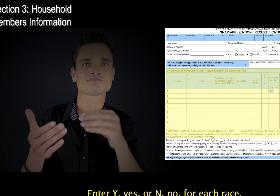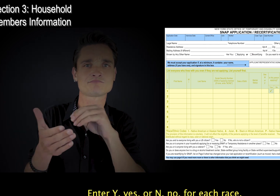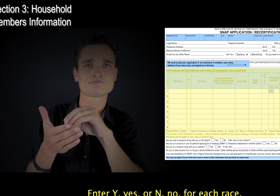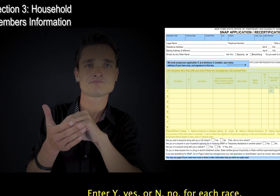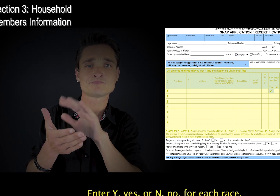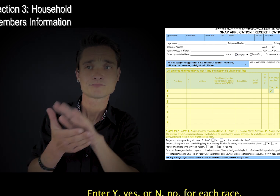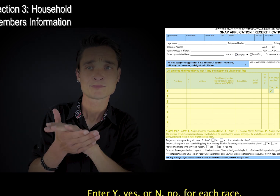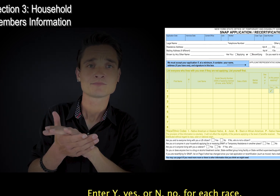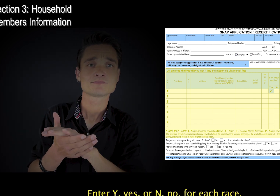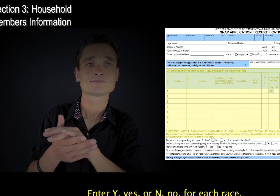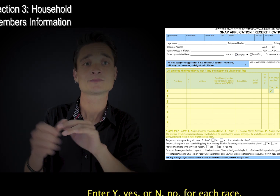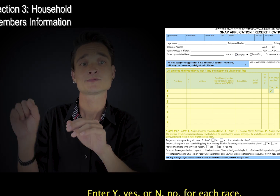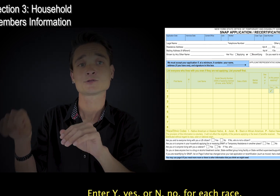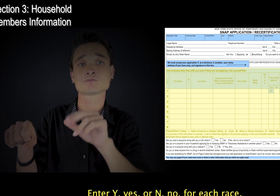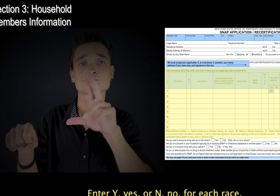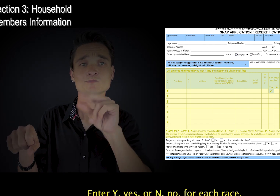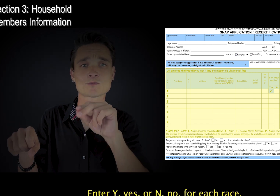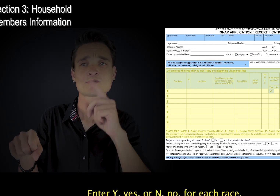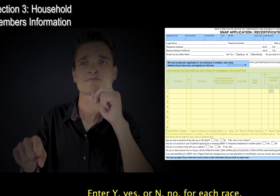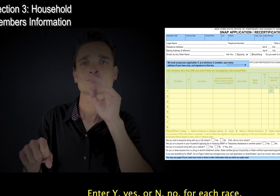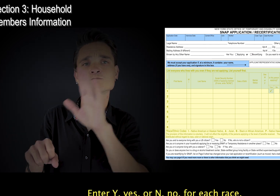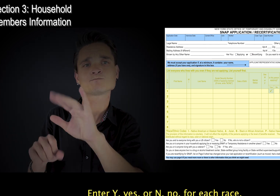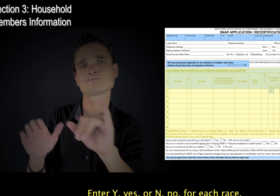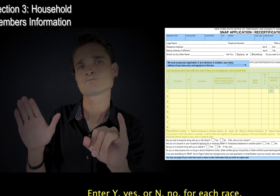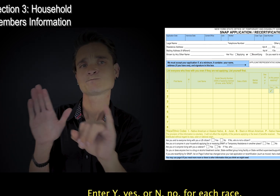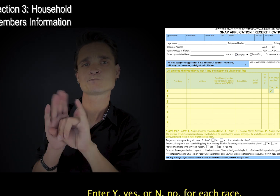Enter Y, yes, or N, no, for each race.